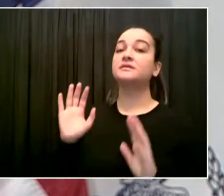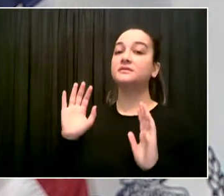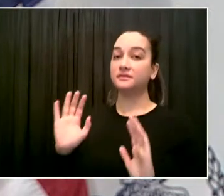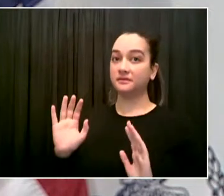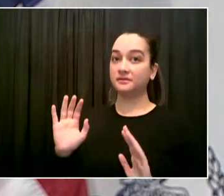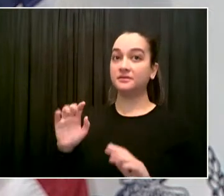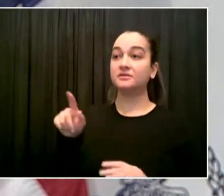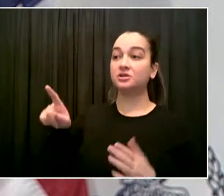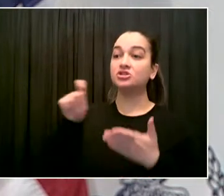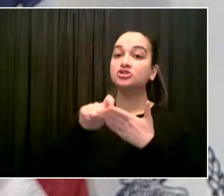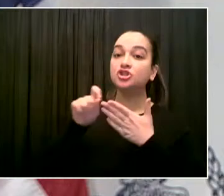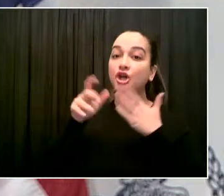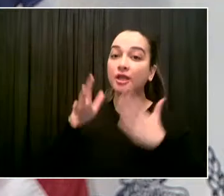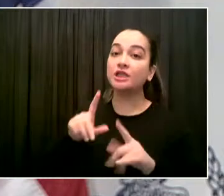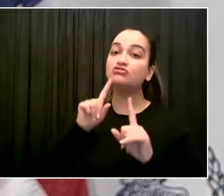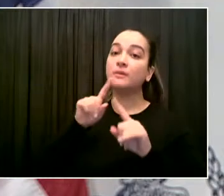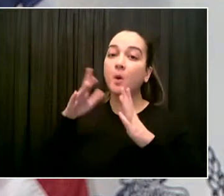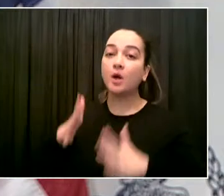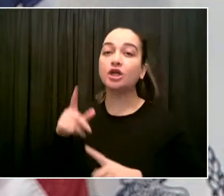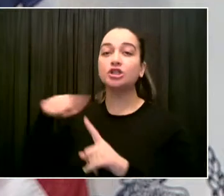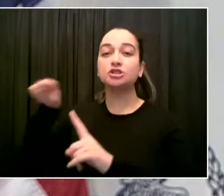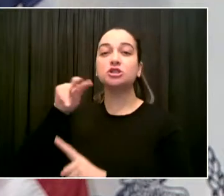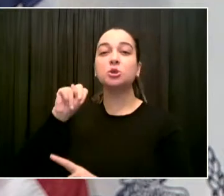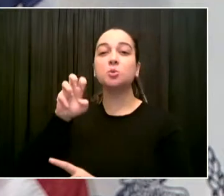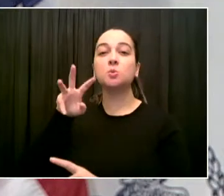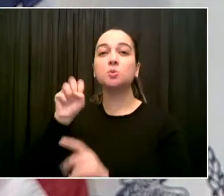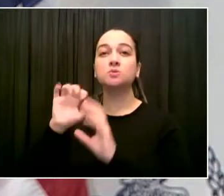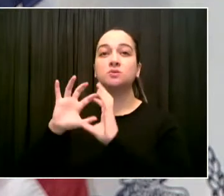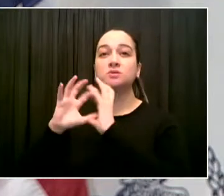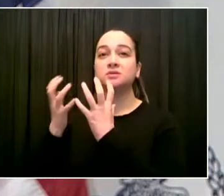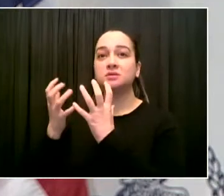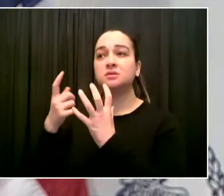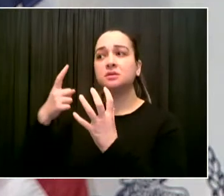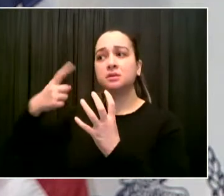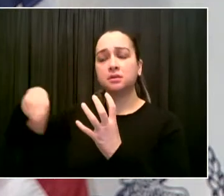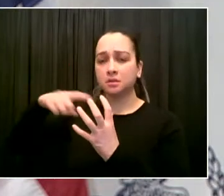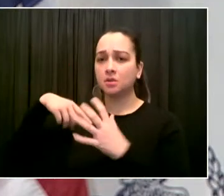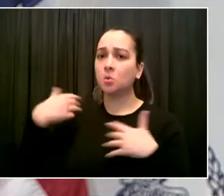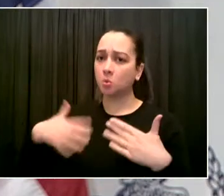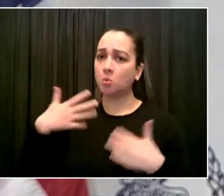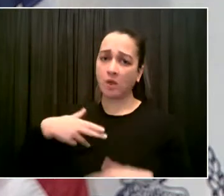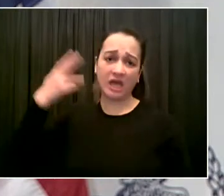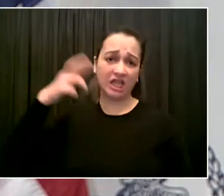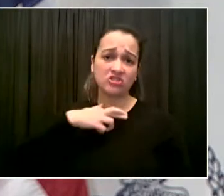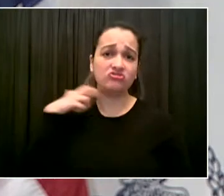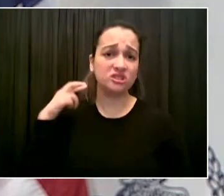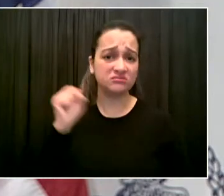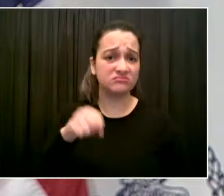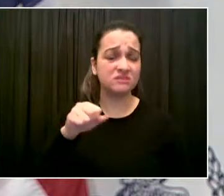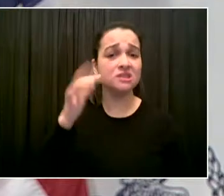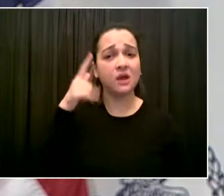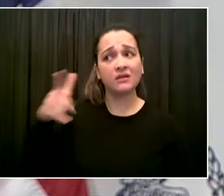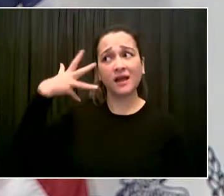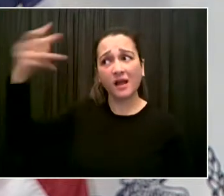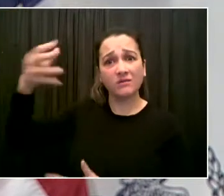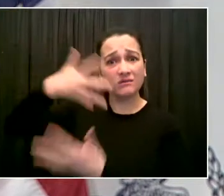MEDIA ARE OUT THERE IN COMMUNITIES AND OF COURRSE HTEYEY